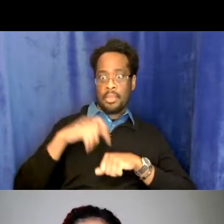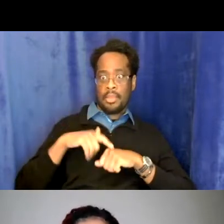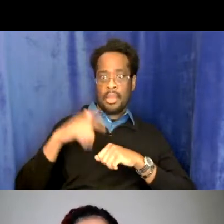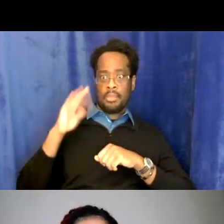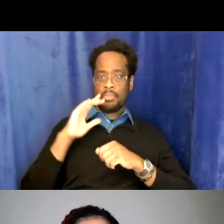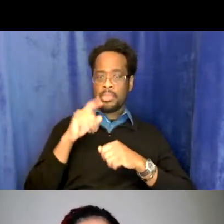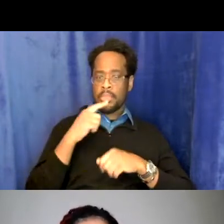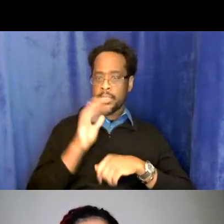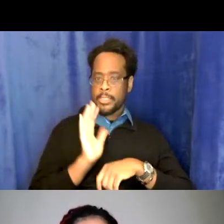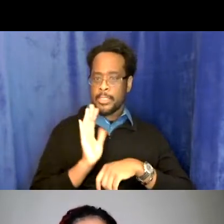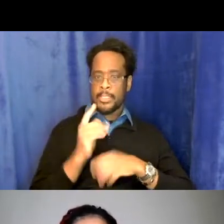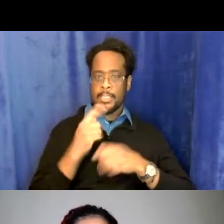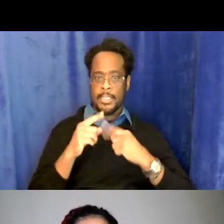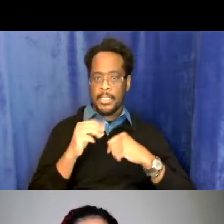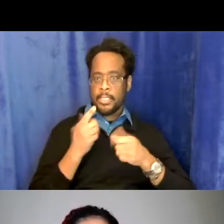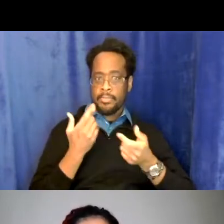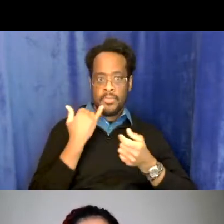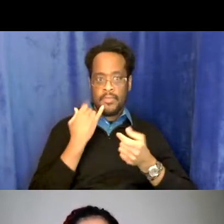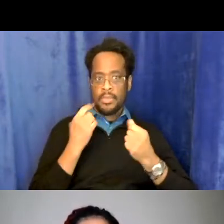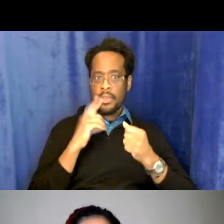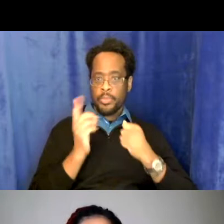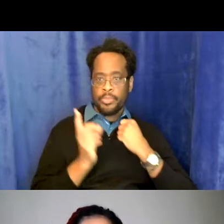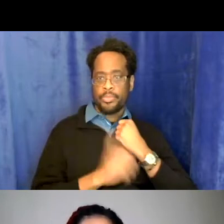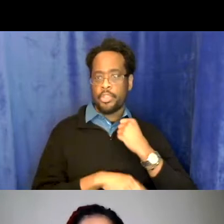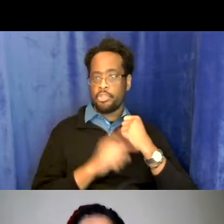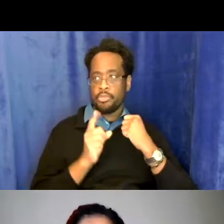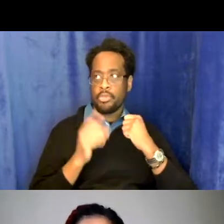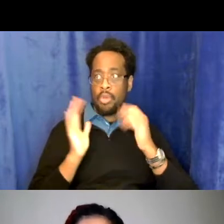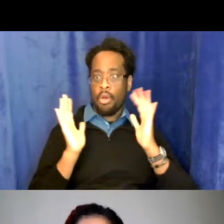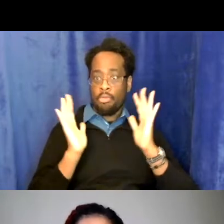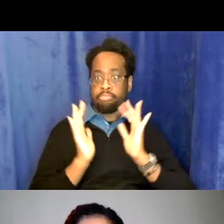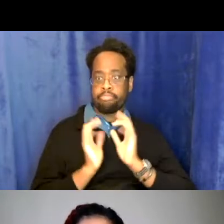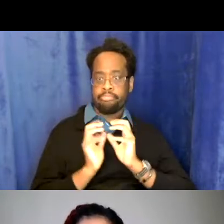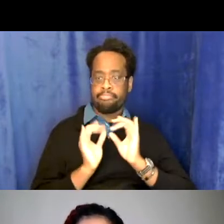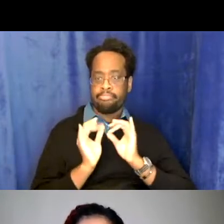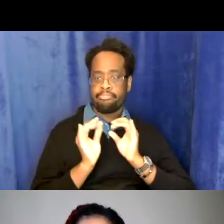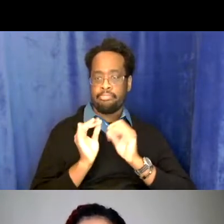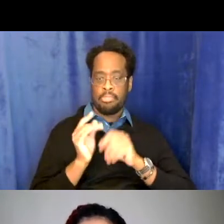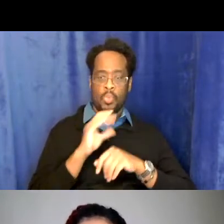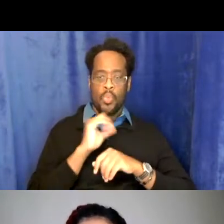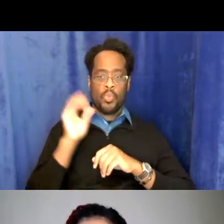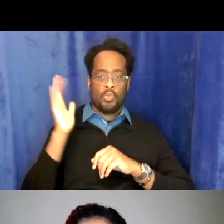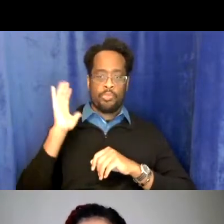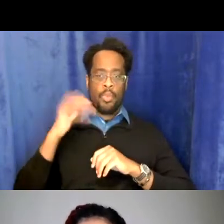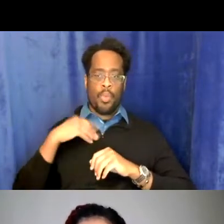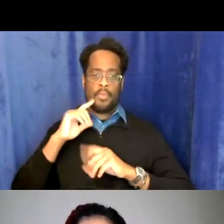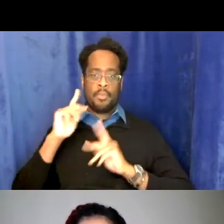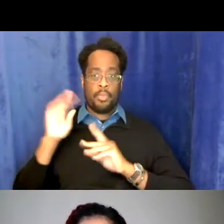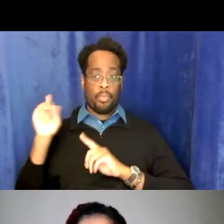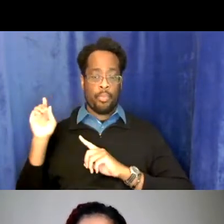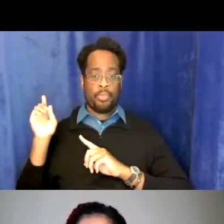if you recall at that time it was kind of shunned upon for using signing space larger it had to be